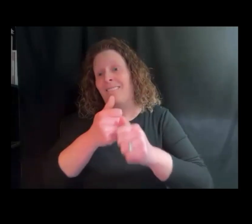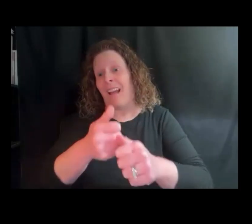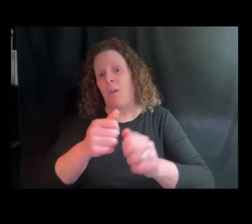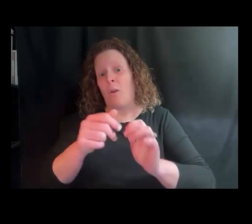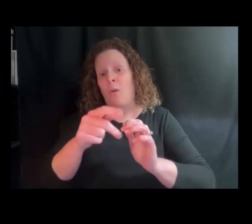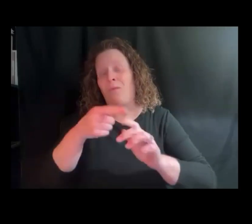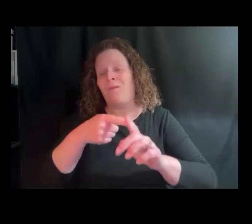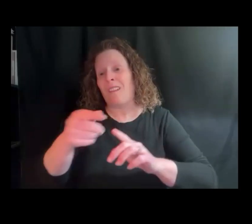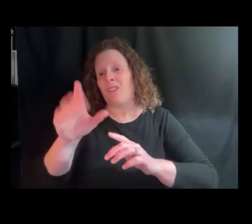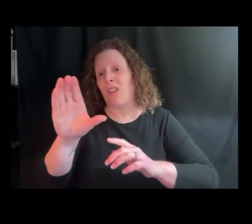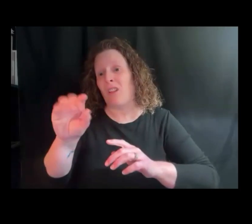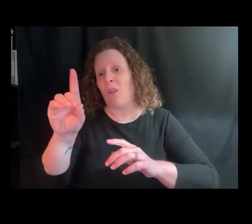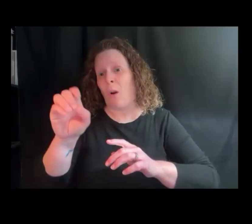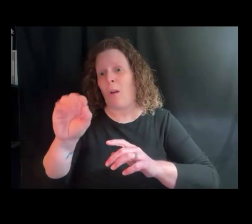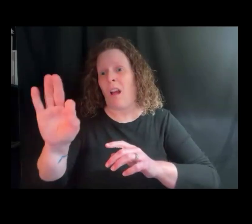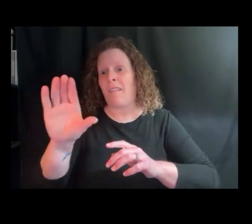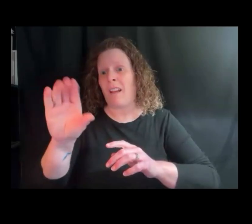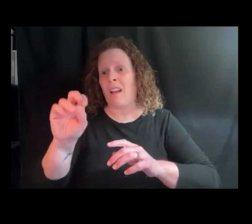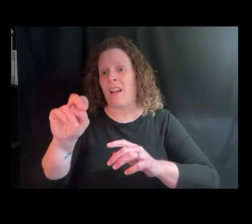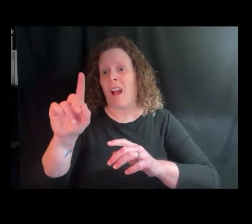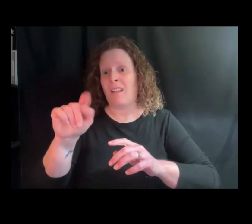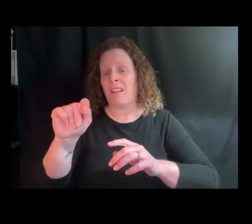maintain confidentiality. They have to follow the